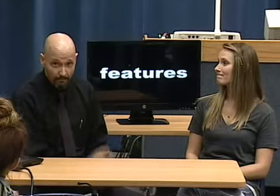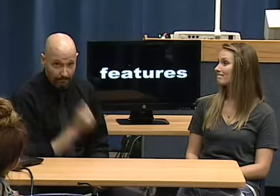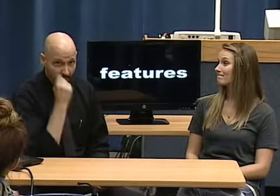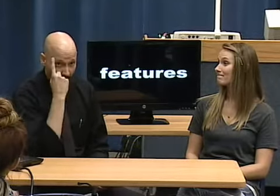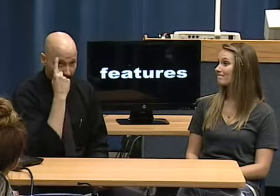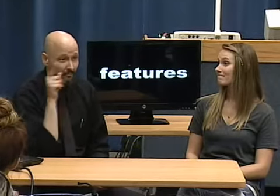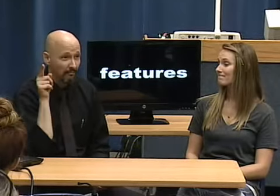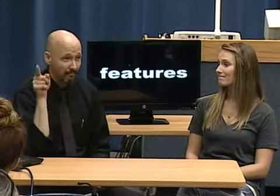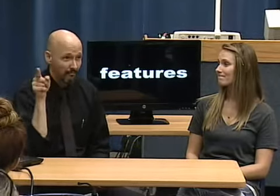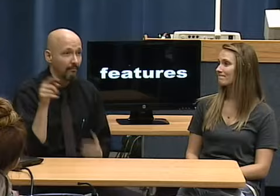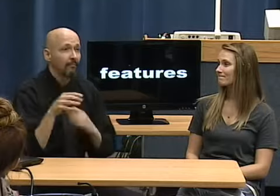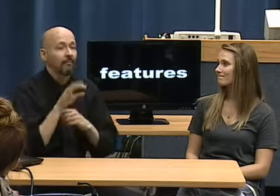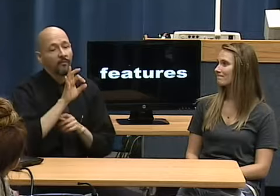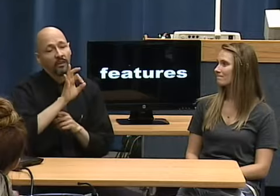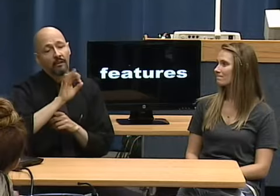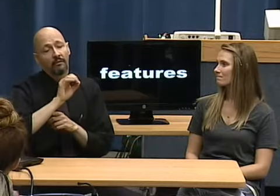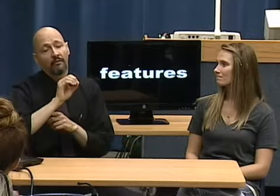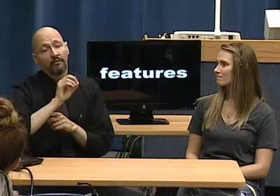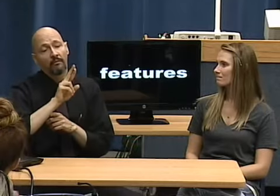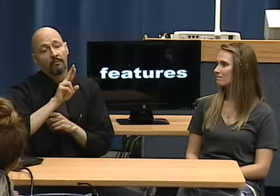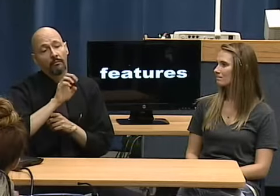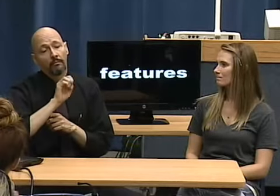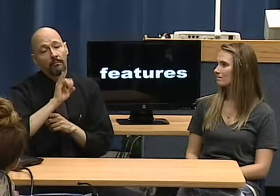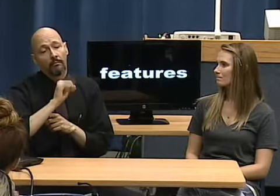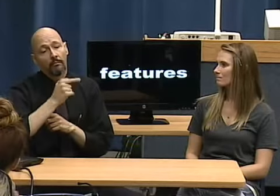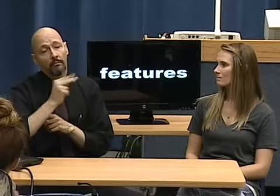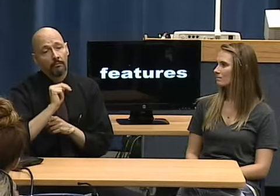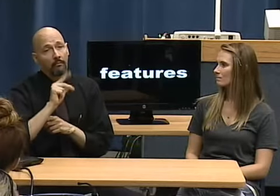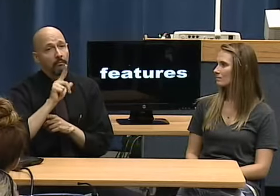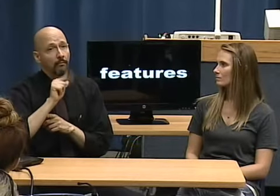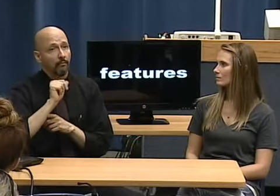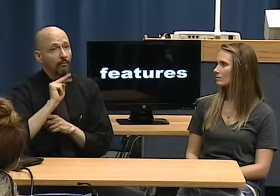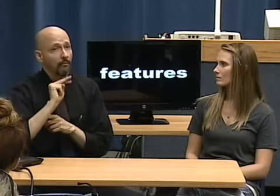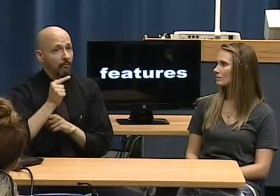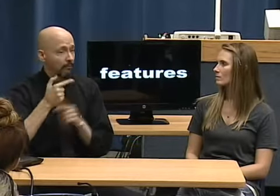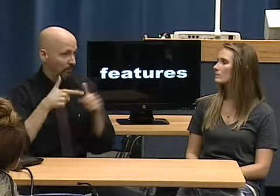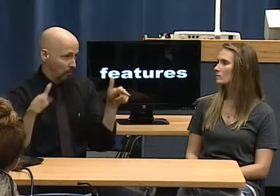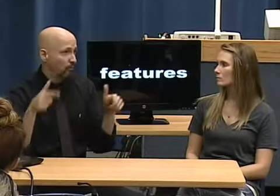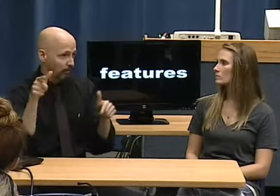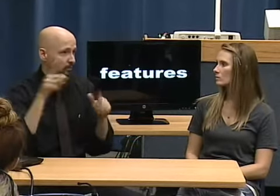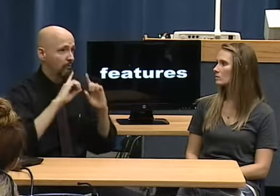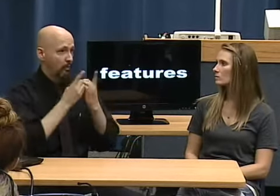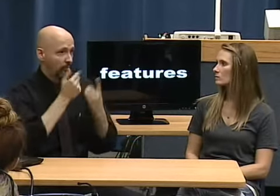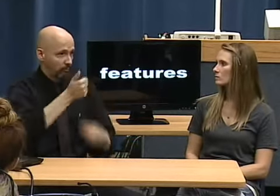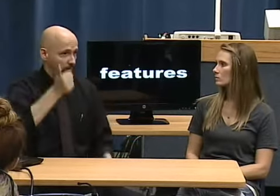Understand? The F-O-R-E-I-G-N language department head